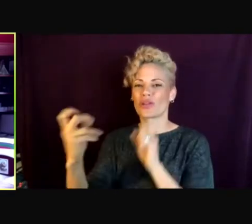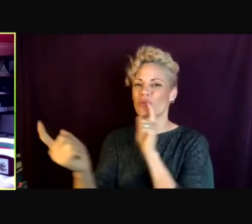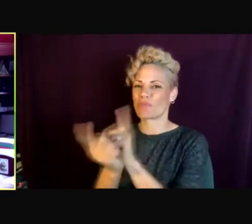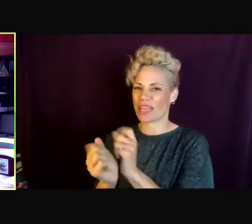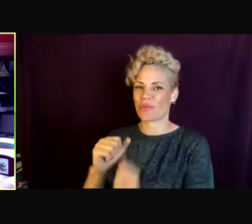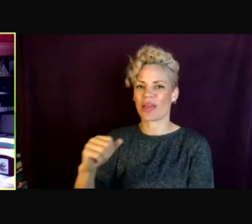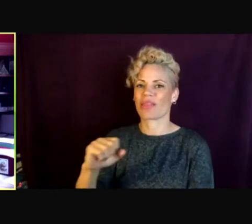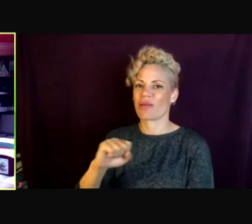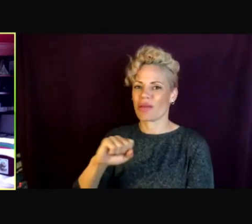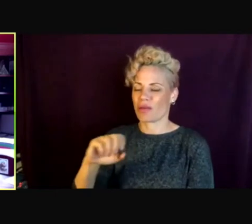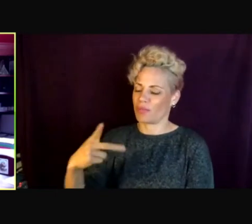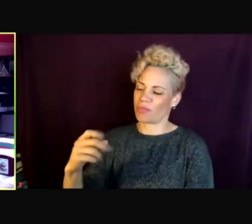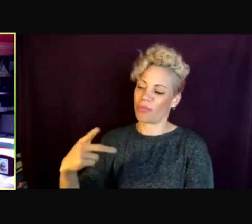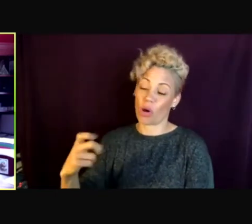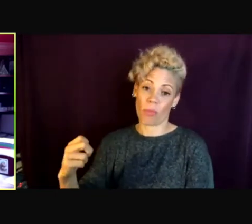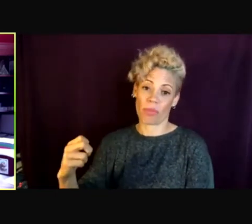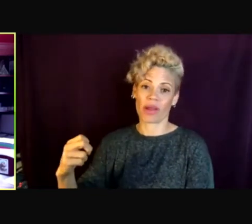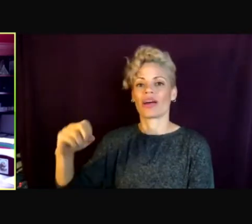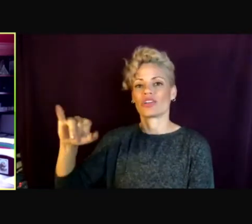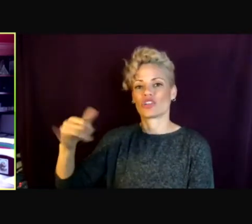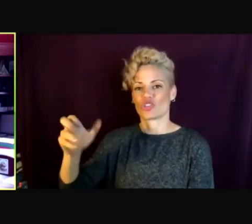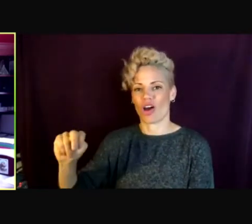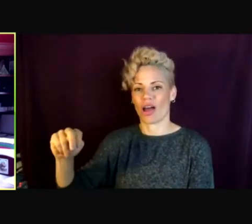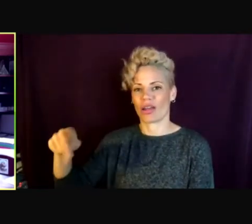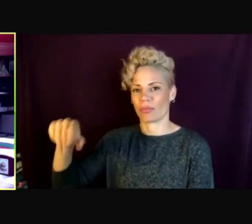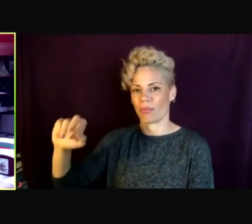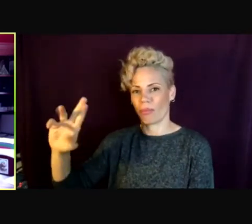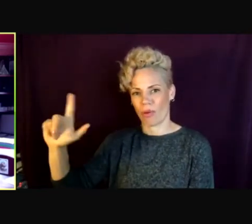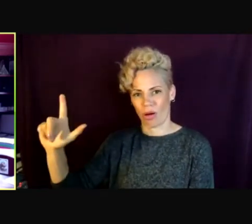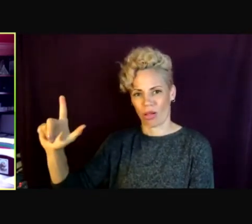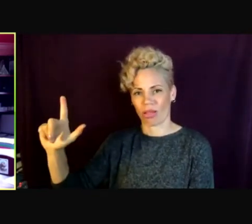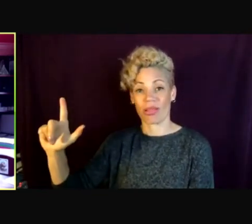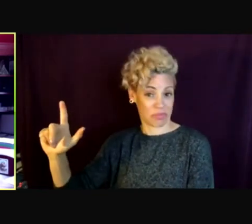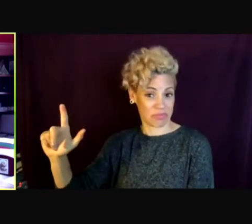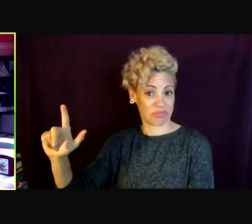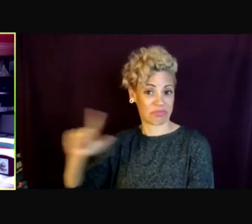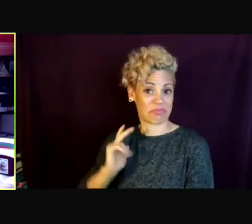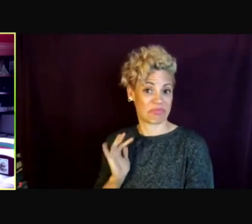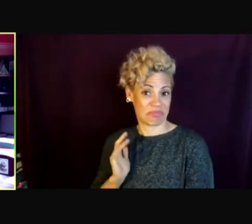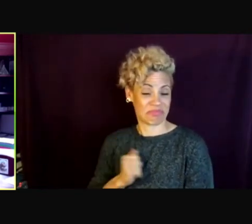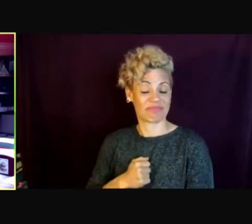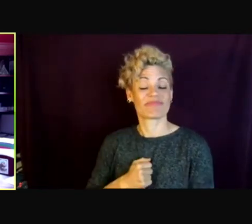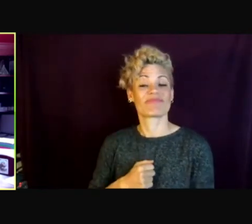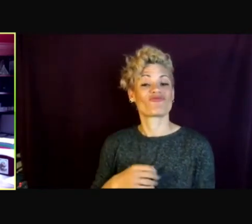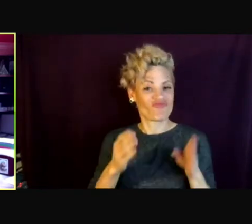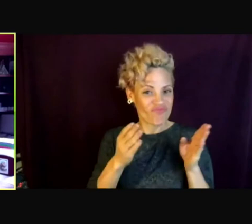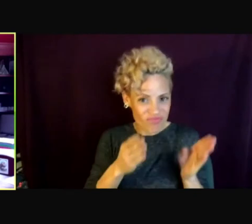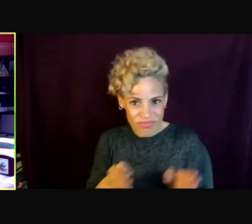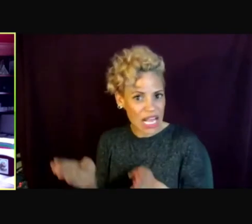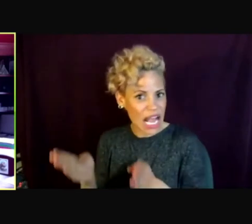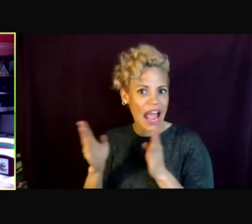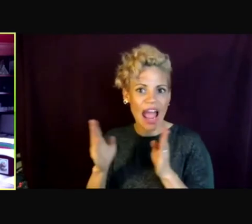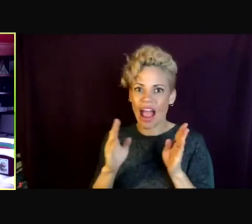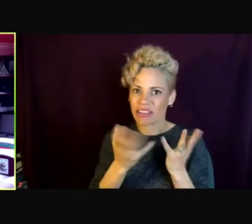And so they arranged for that. And we get there, go into the Vatican,